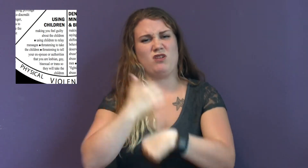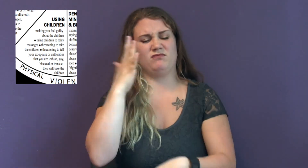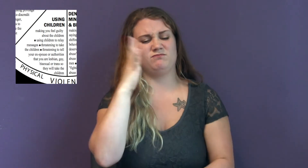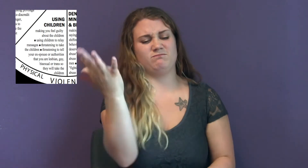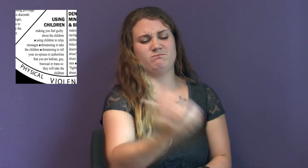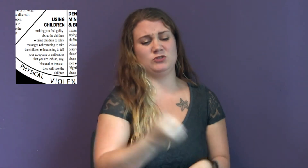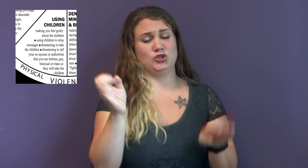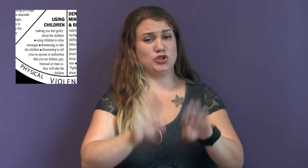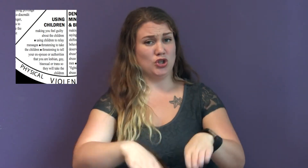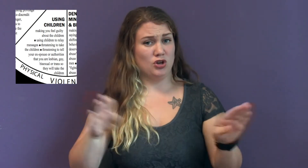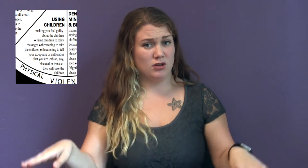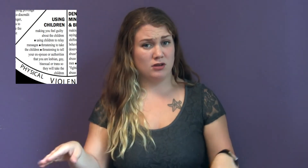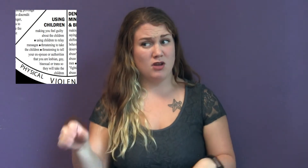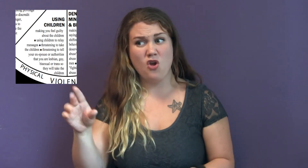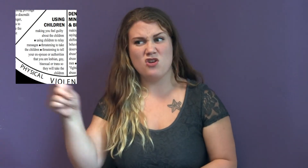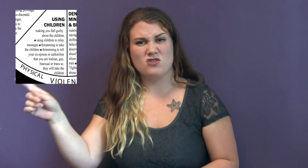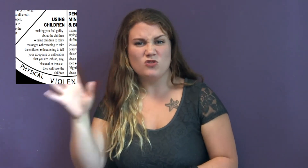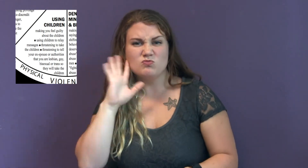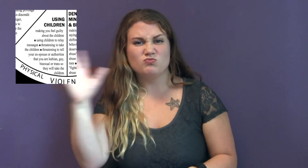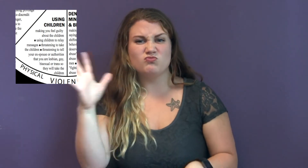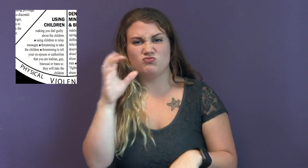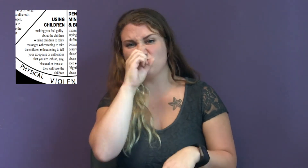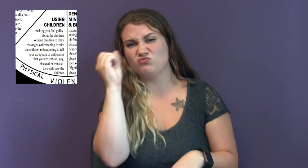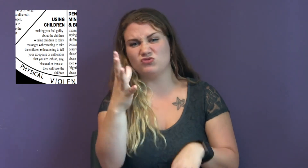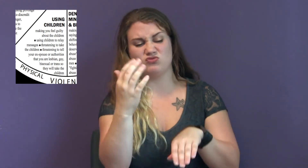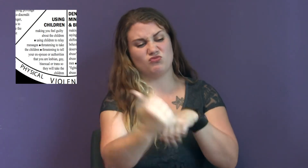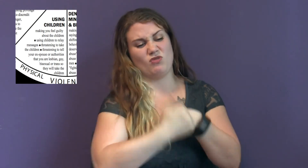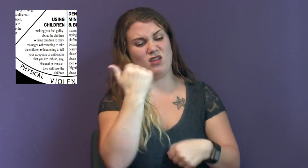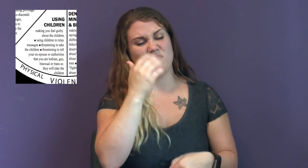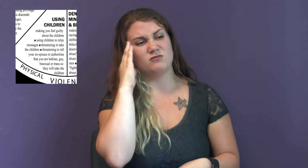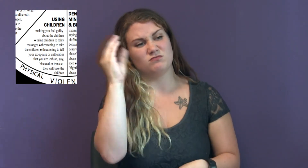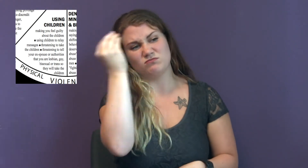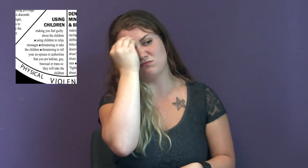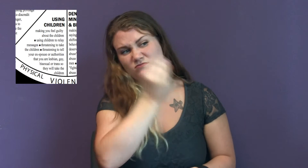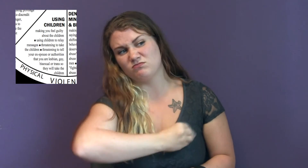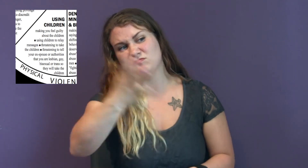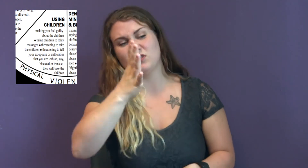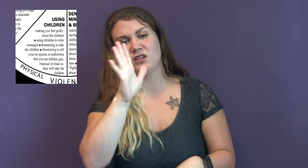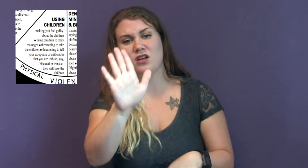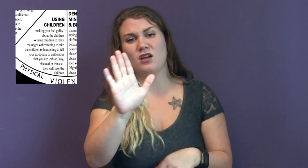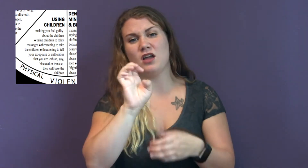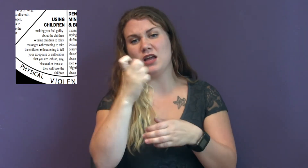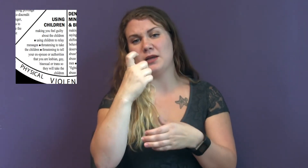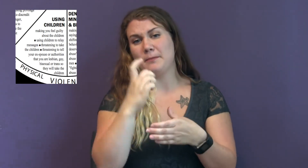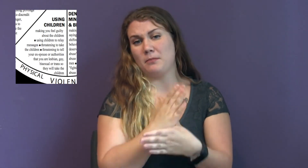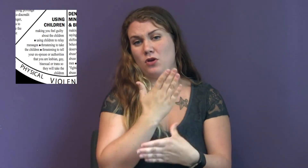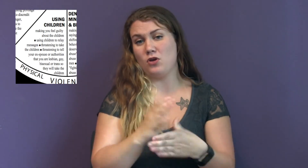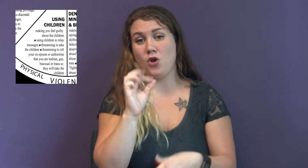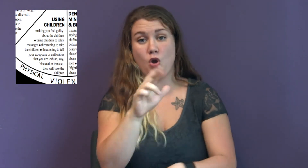threatens to take them away, or threatens by telling you that if they tell your ex-spouse